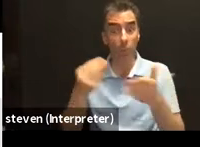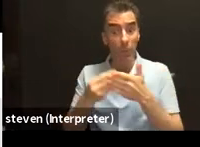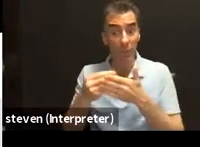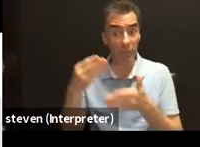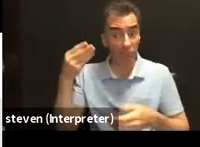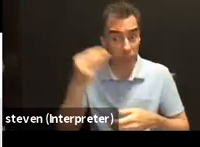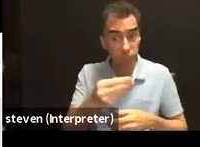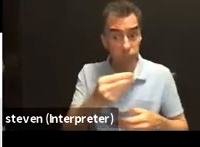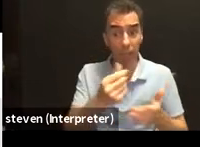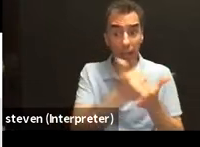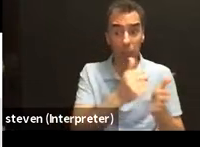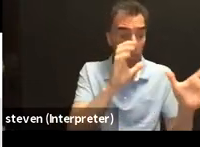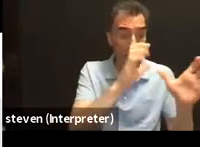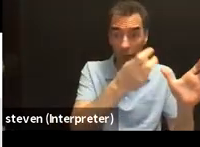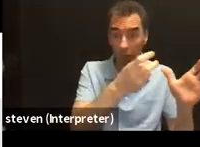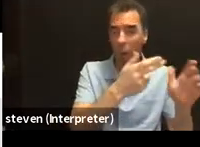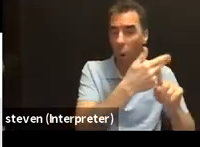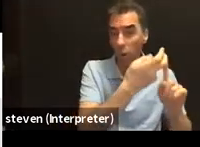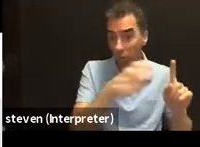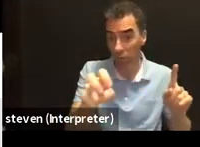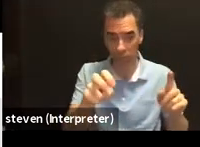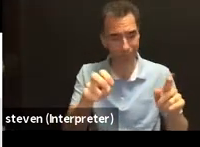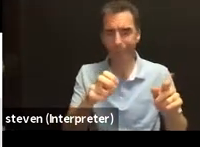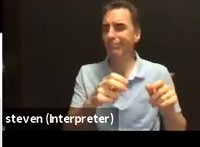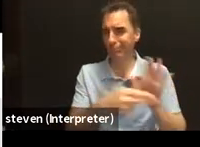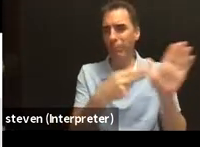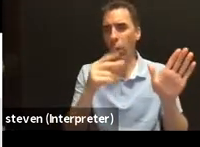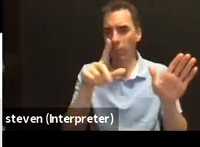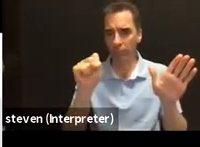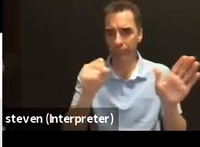maria.rodriguez: And then when we look at the unstable, the house. So those are more people that are staying